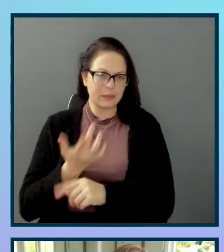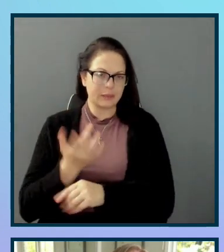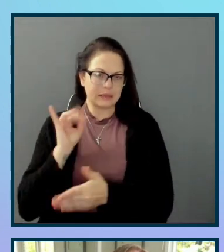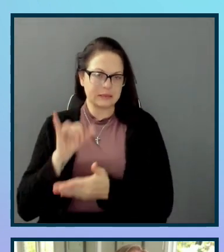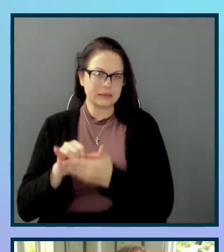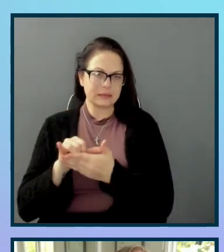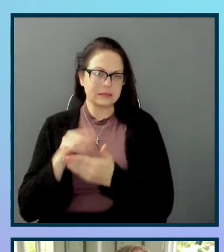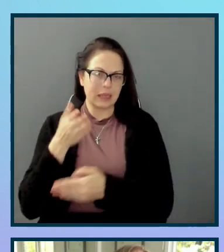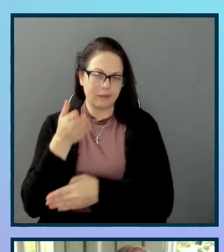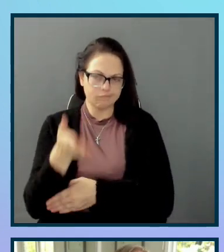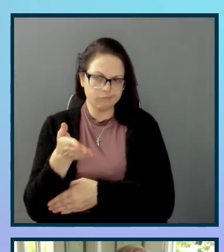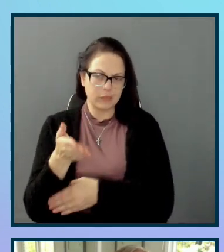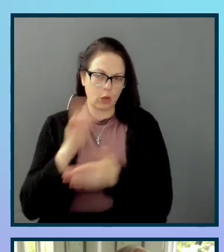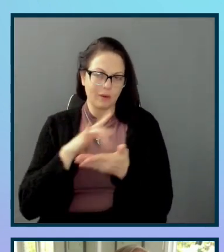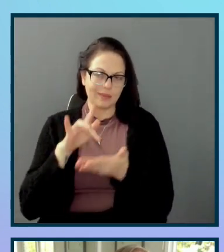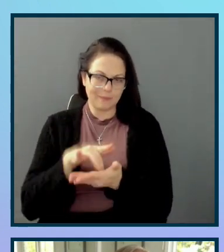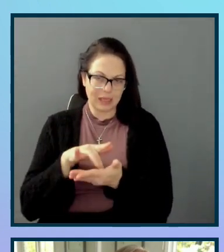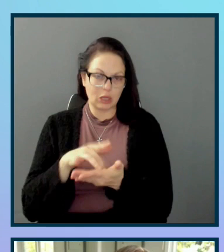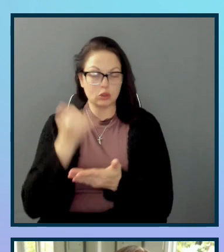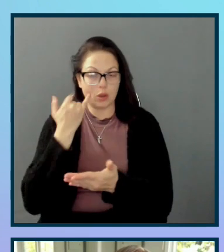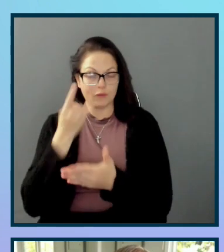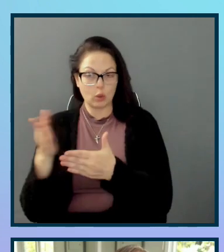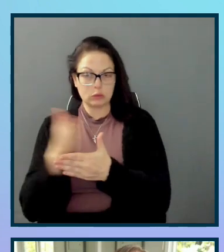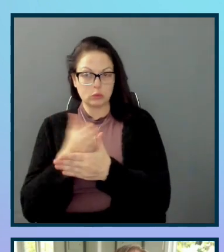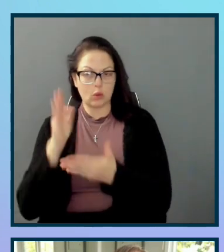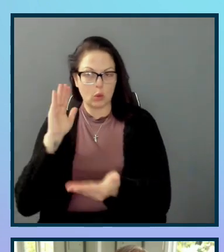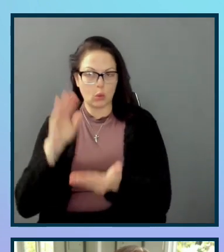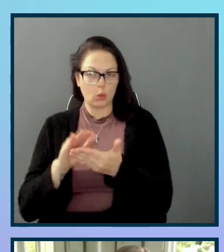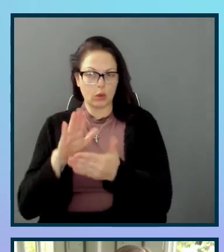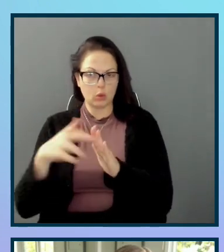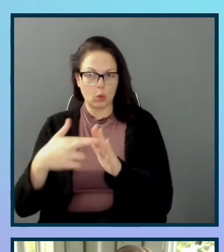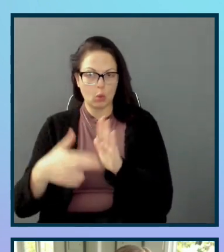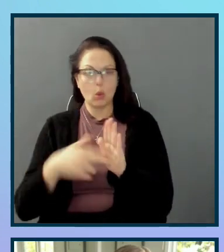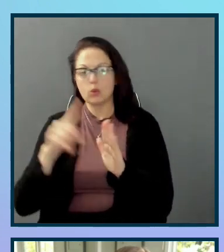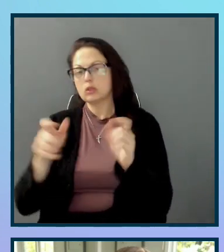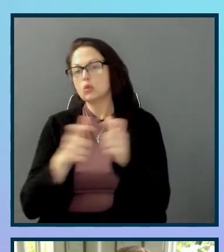So if you're gonna scale your role in a design capacity, you have to start widening this look right here.